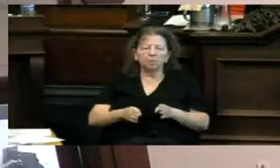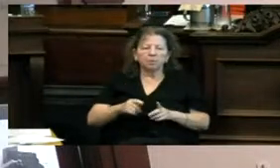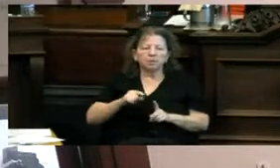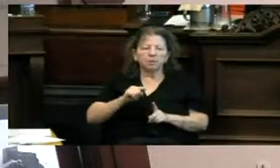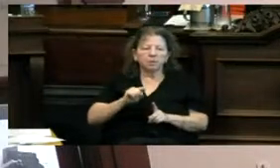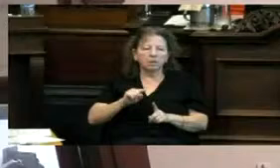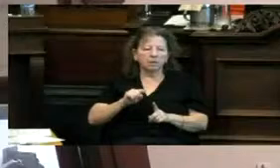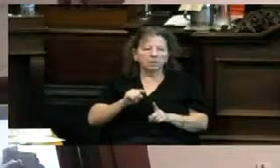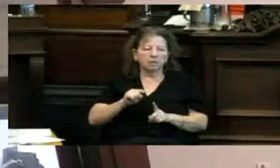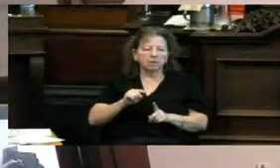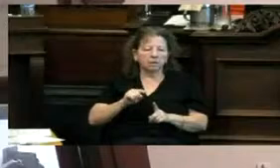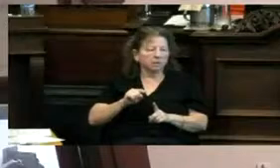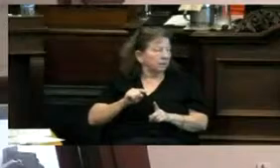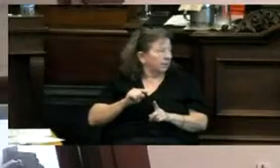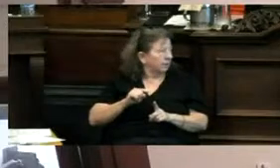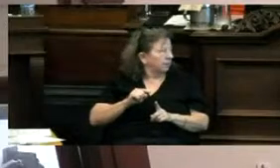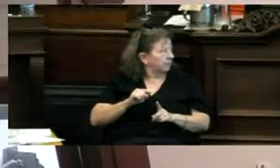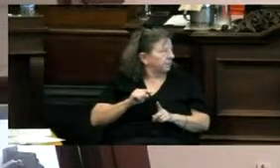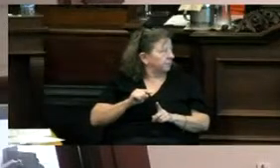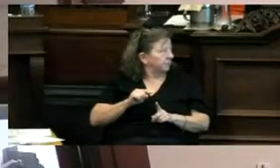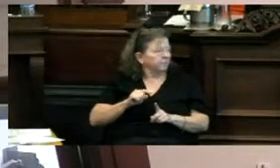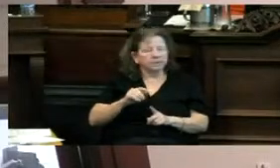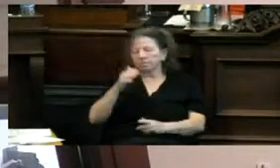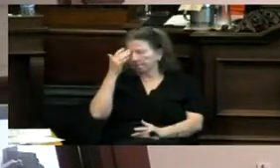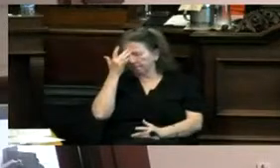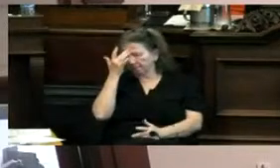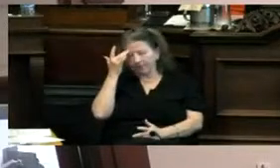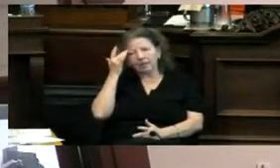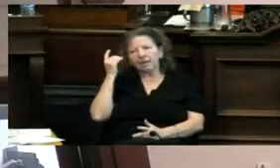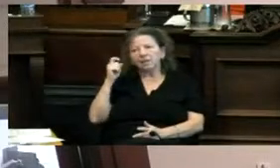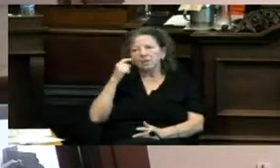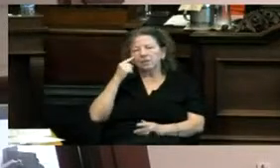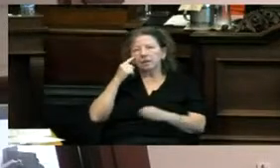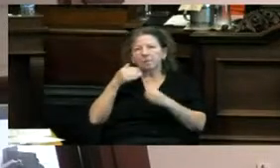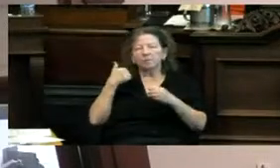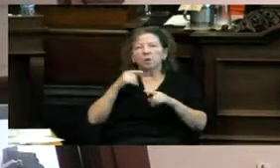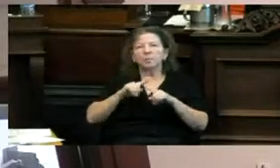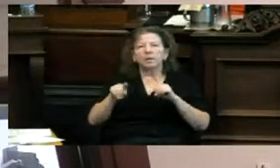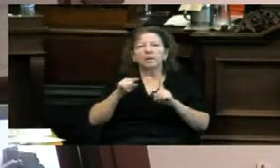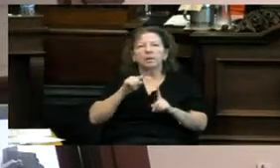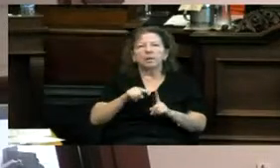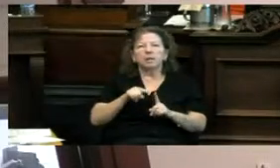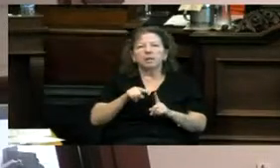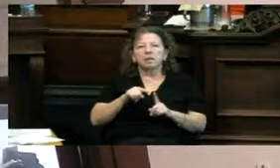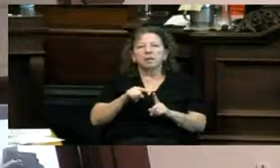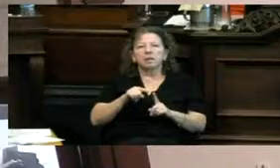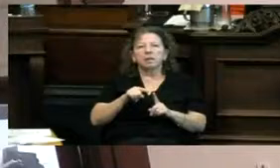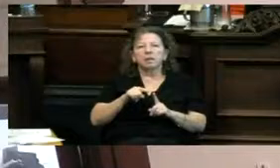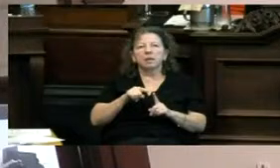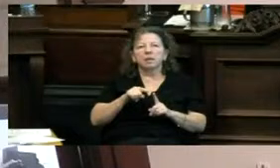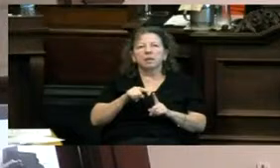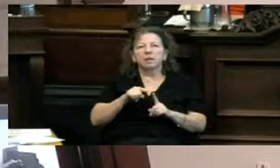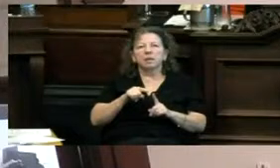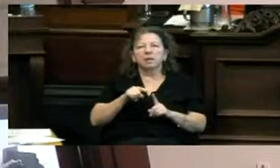wrongly accused of, I'm really